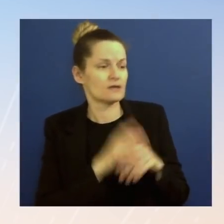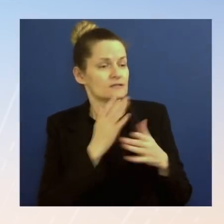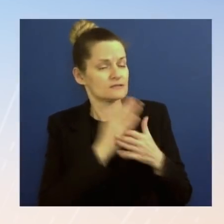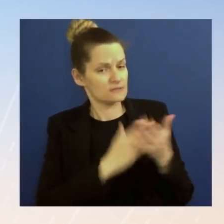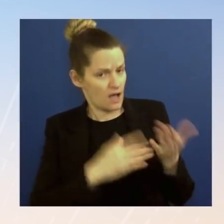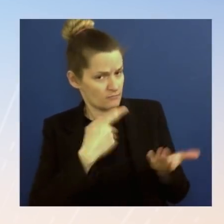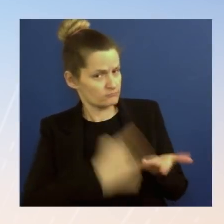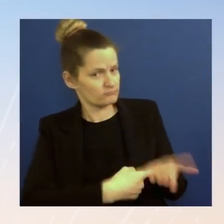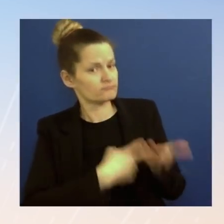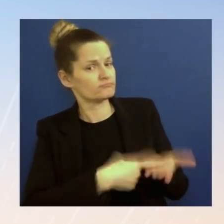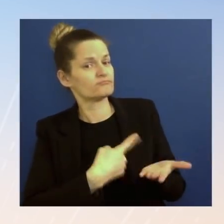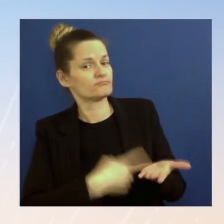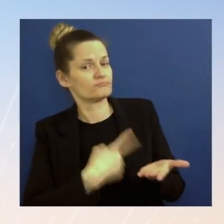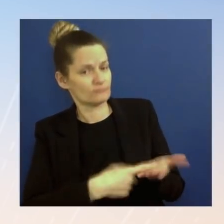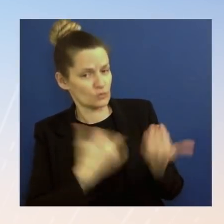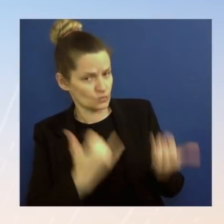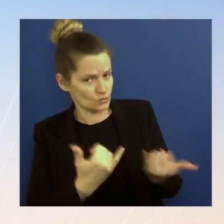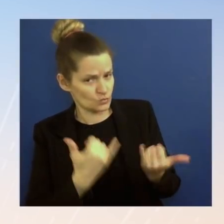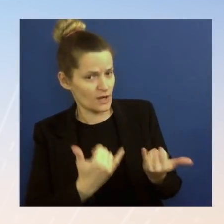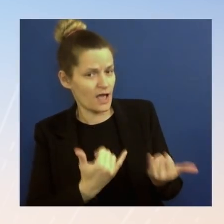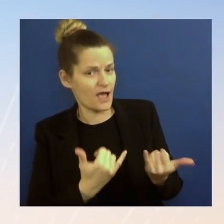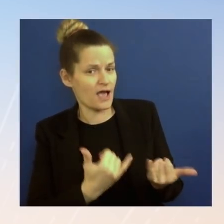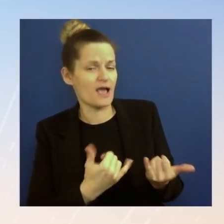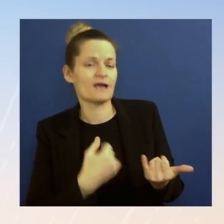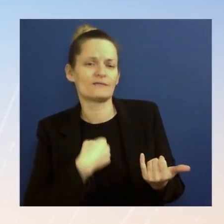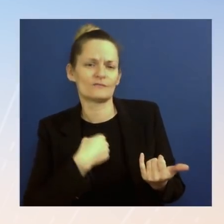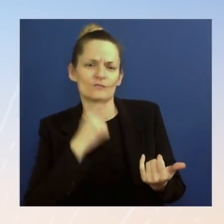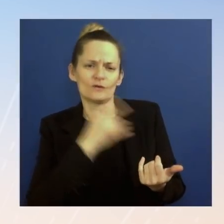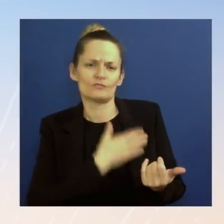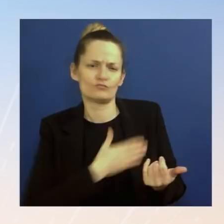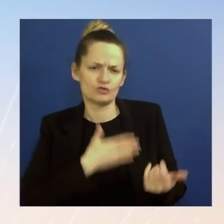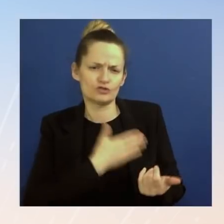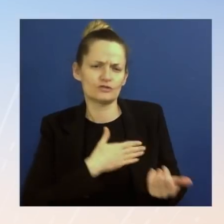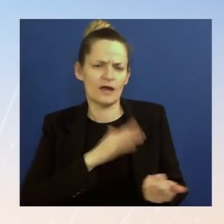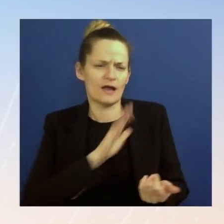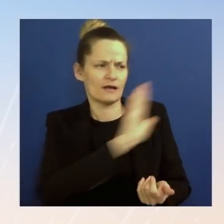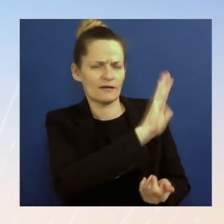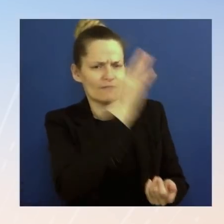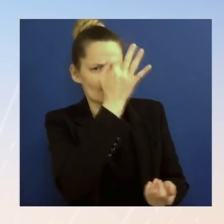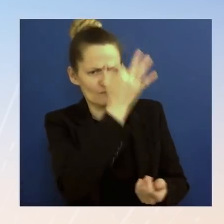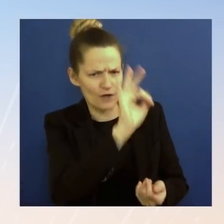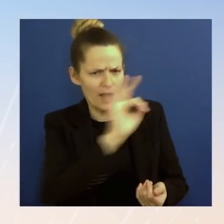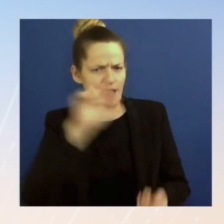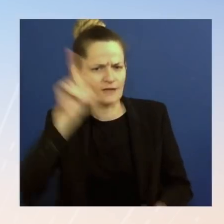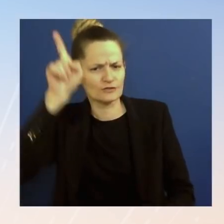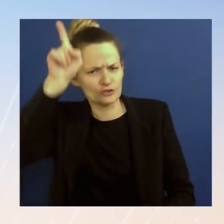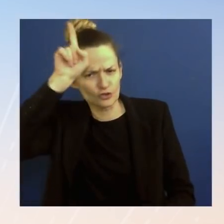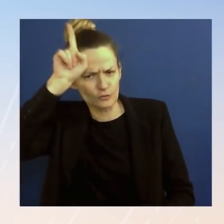France, Germany, Israel, and Turkey, and others -- to be participants in these talks at times or engage